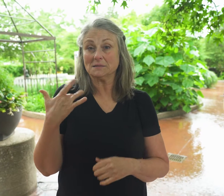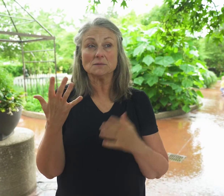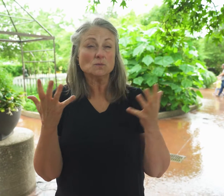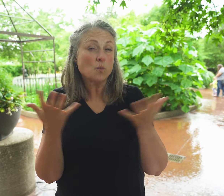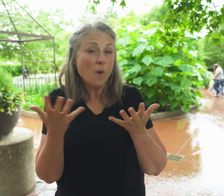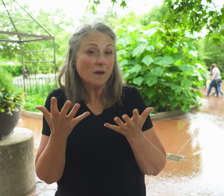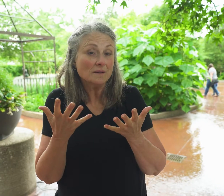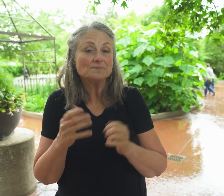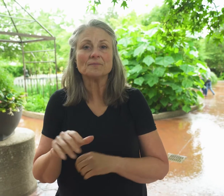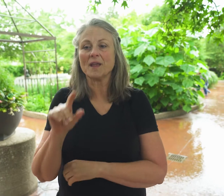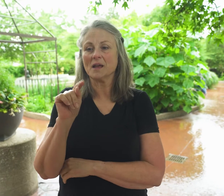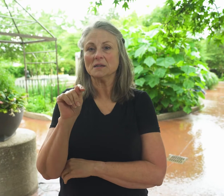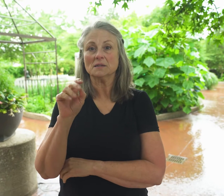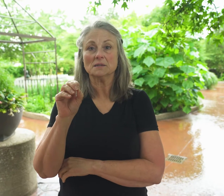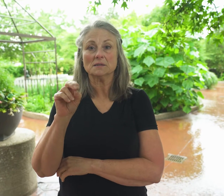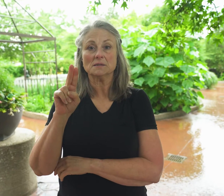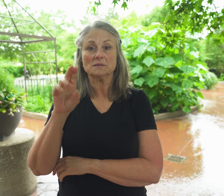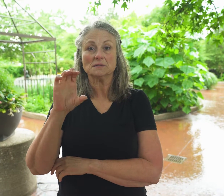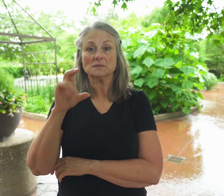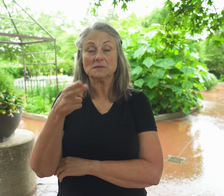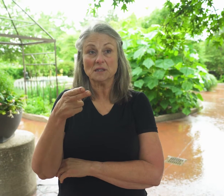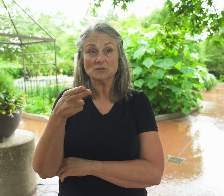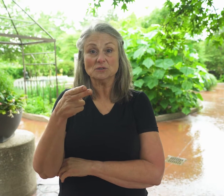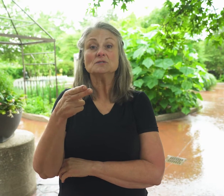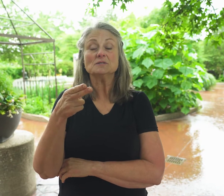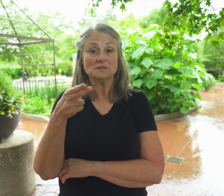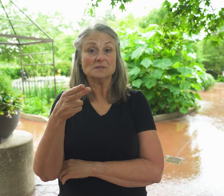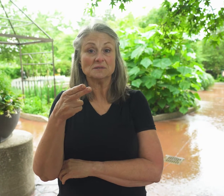Okay, we're gonna be talking about our senses. The first sense is touch.